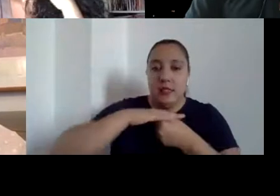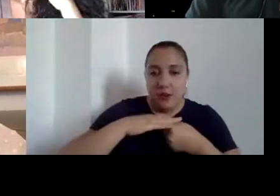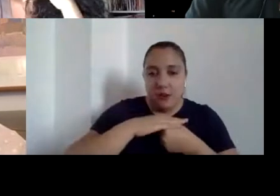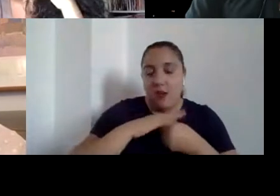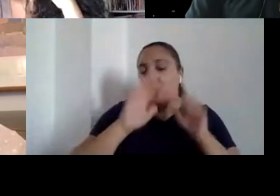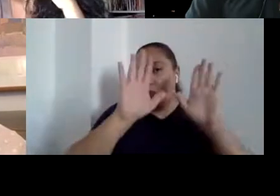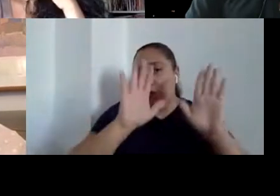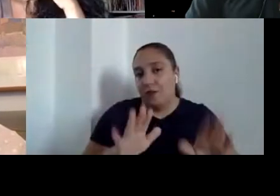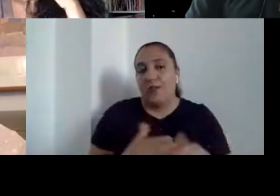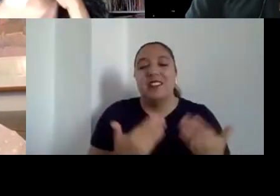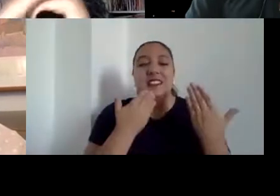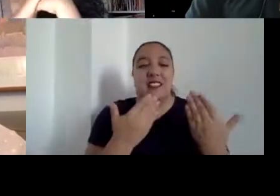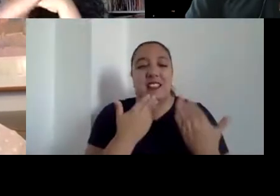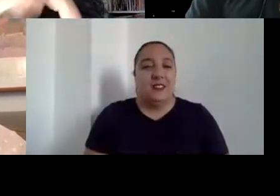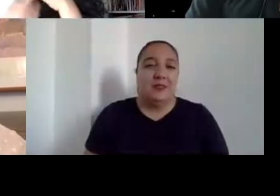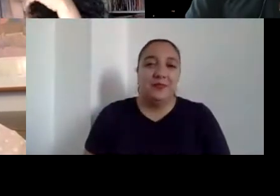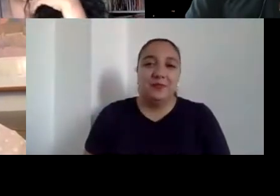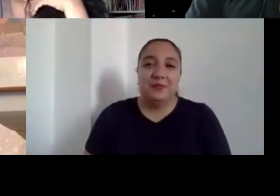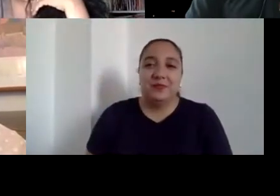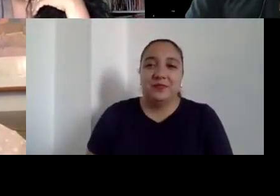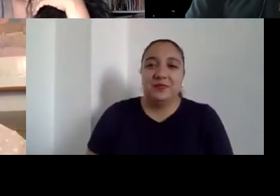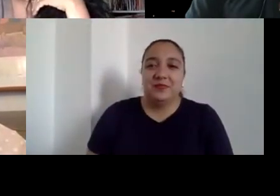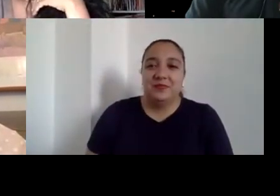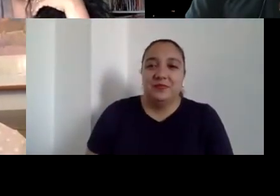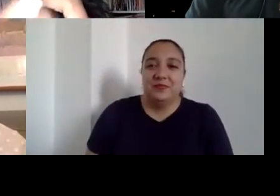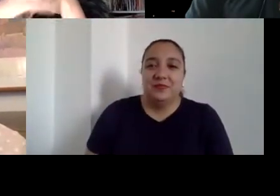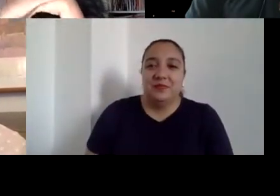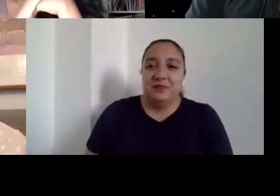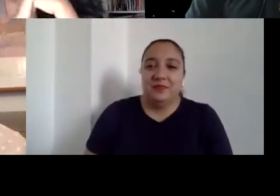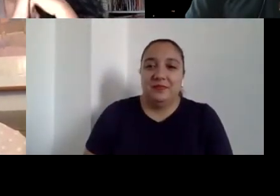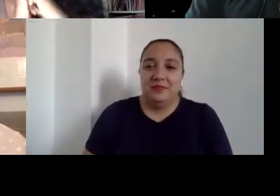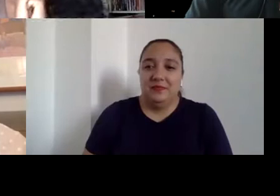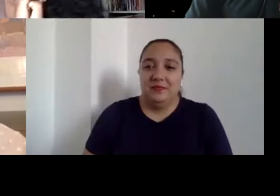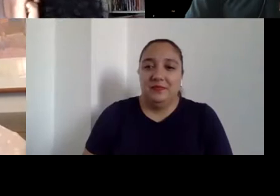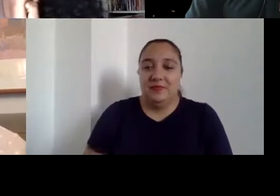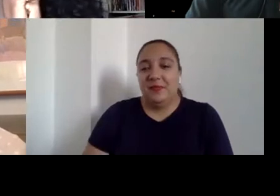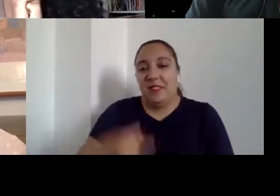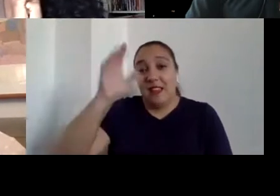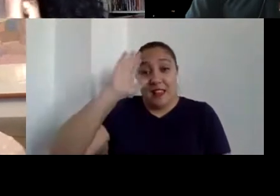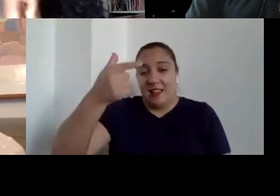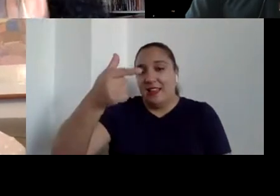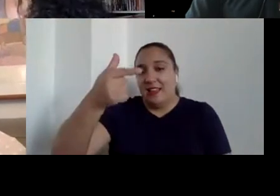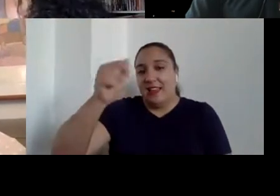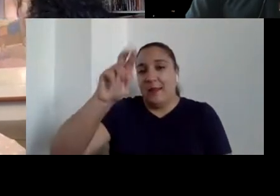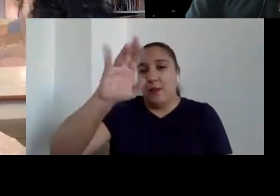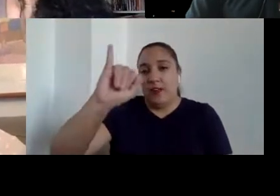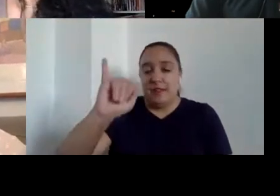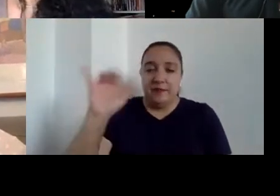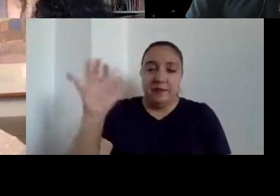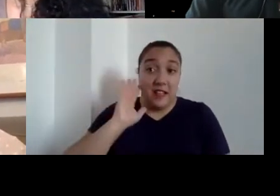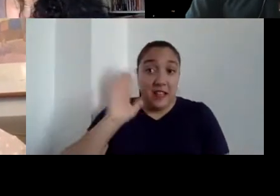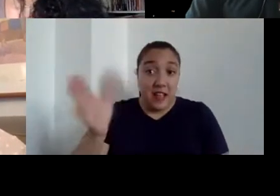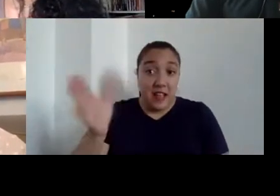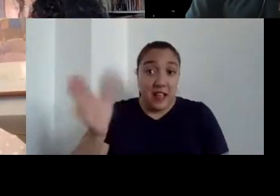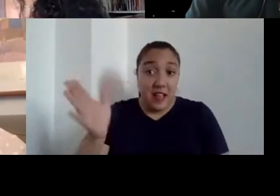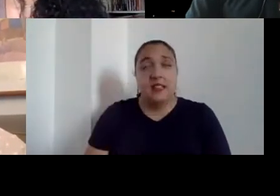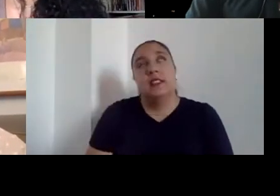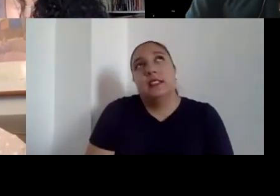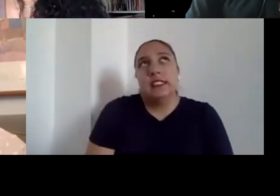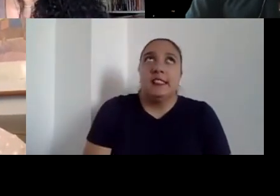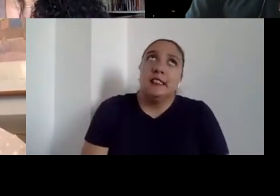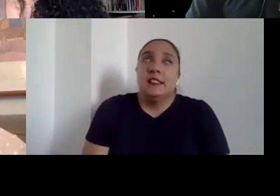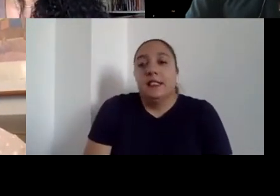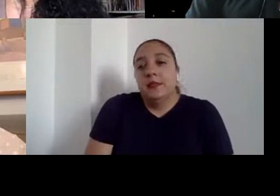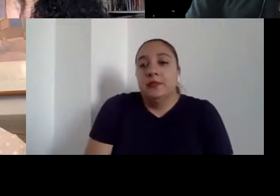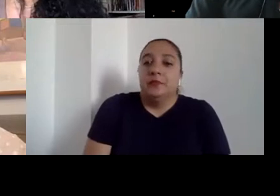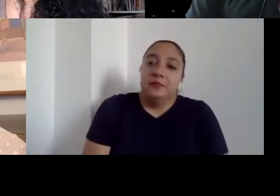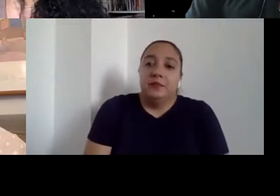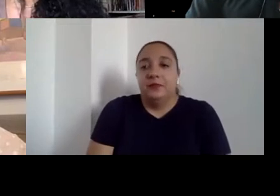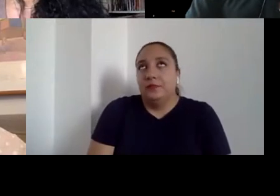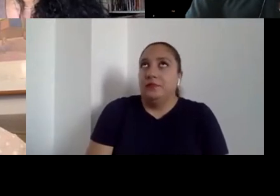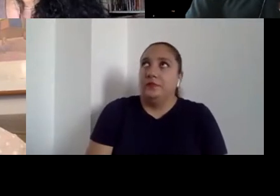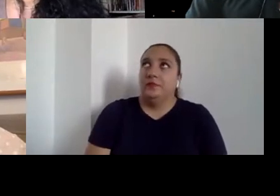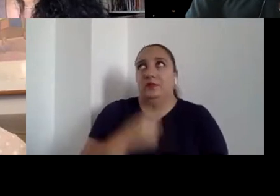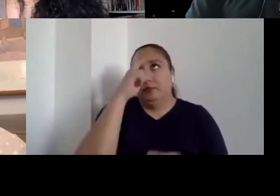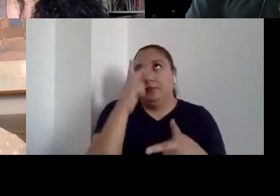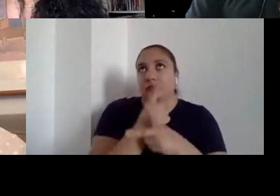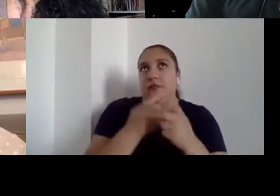Hi, so I don't know which group to start with. I think follow